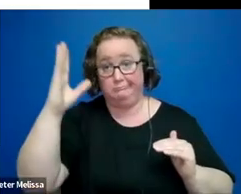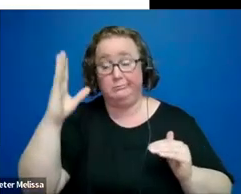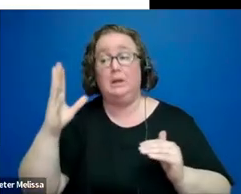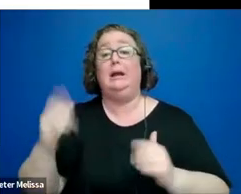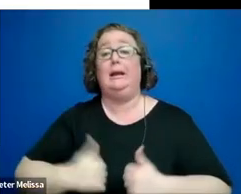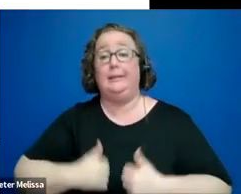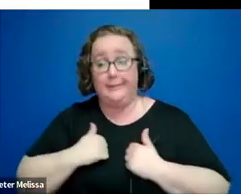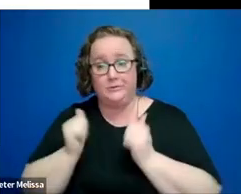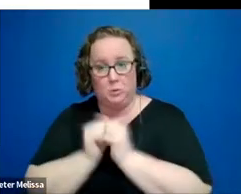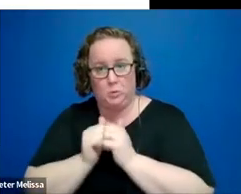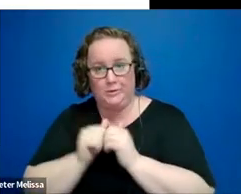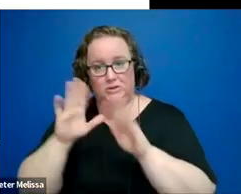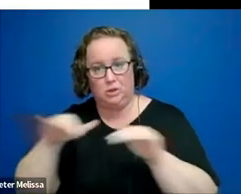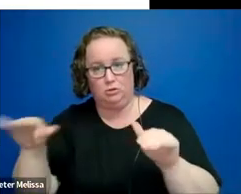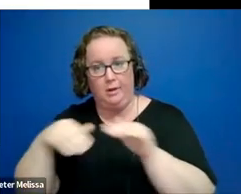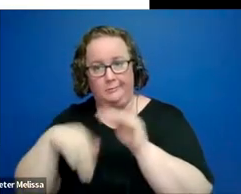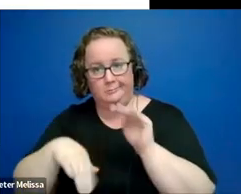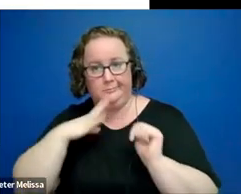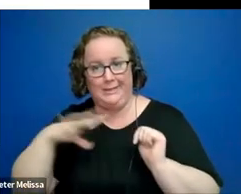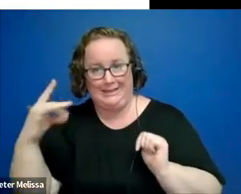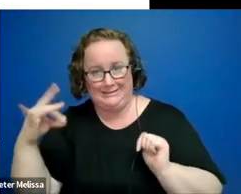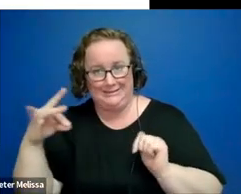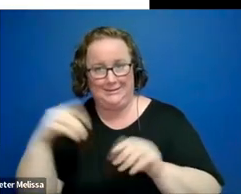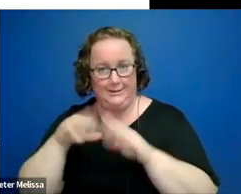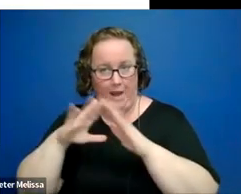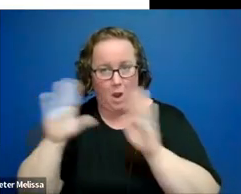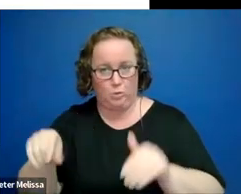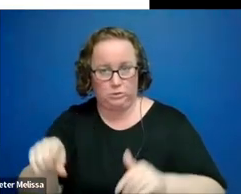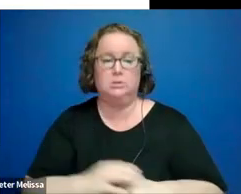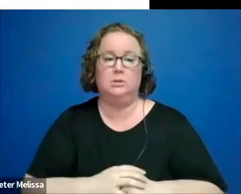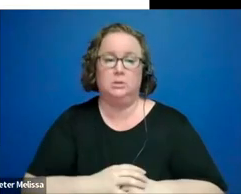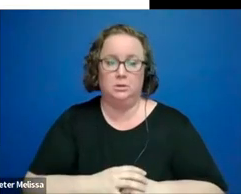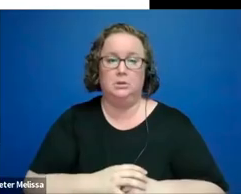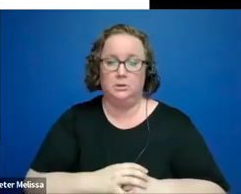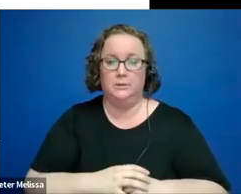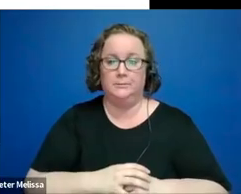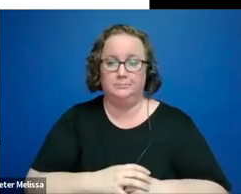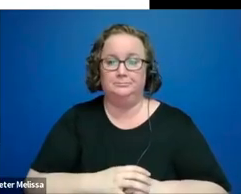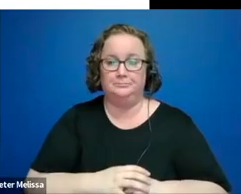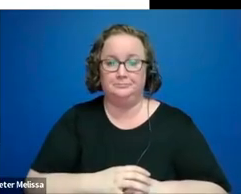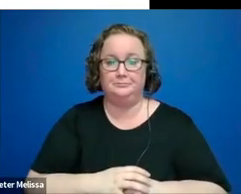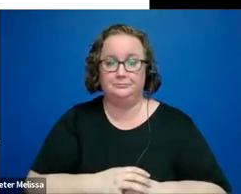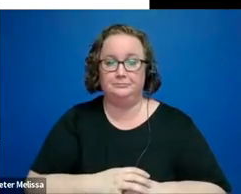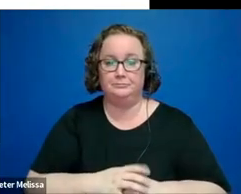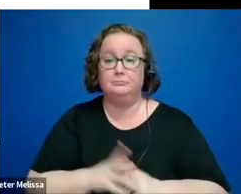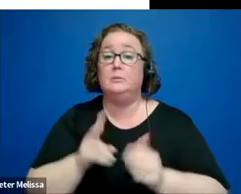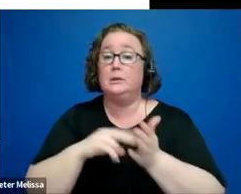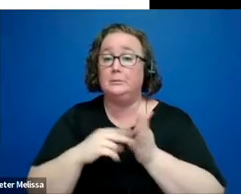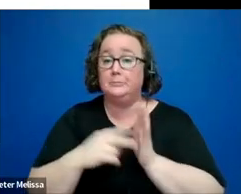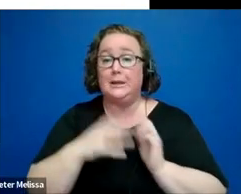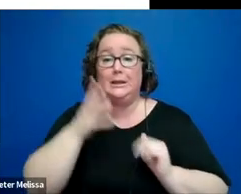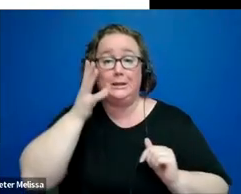under 18 years in the household. So generally, we would see parental status, whether or not someone